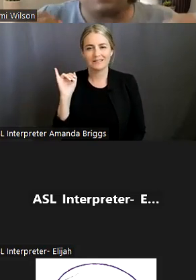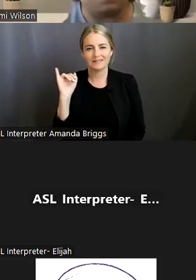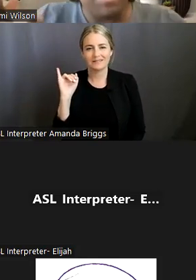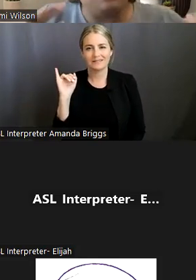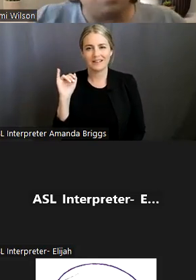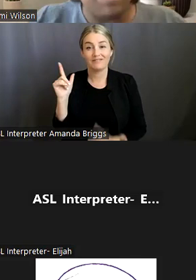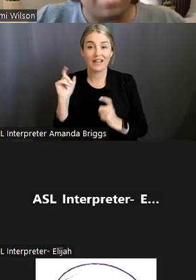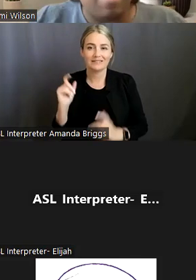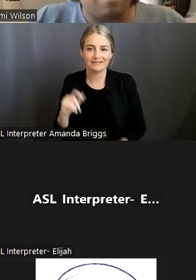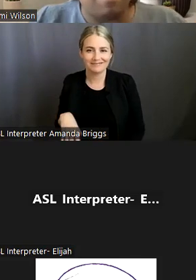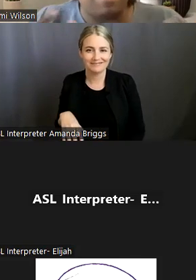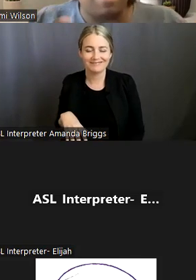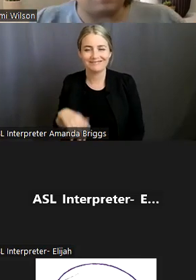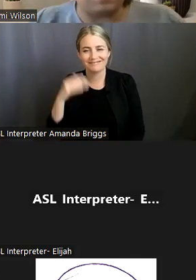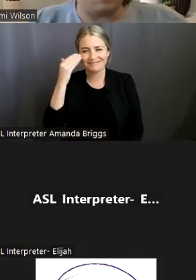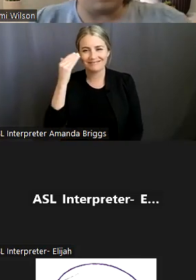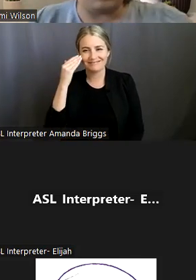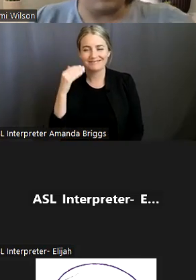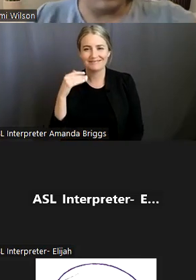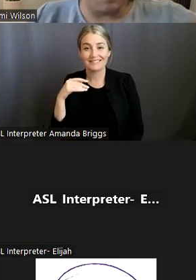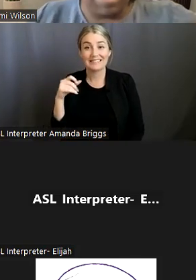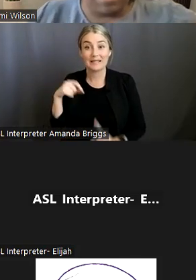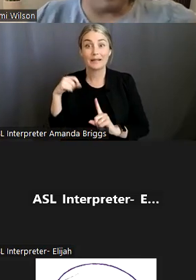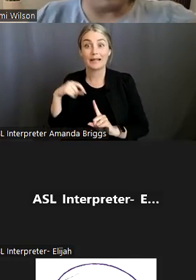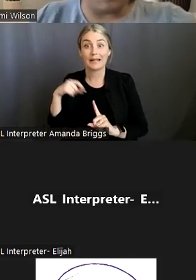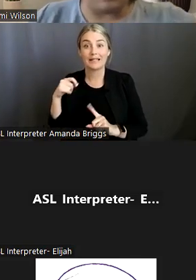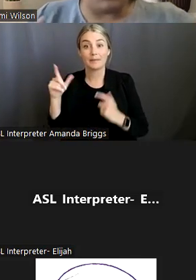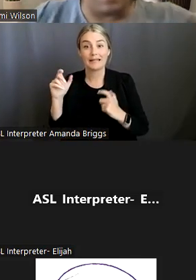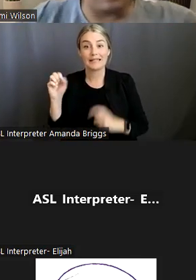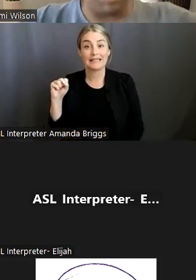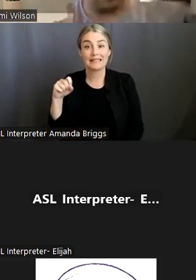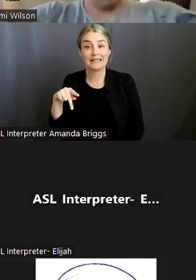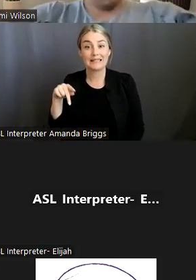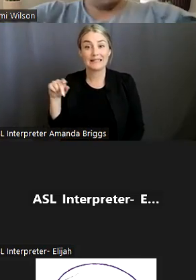You know they call a lot of stimulants speed, and there's a reason why is because